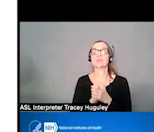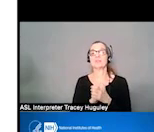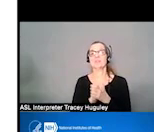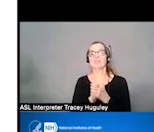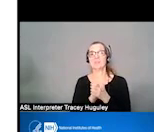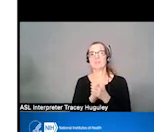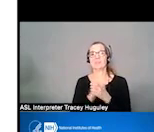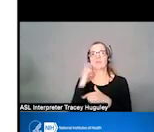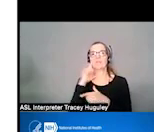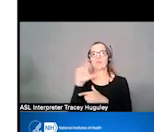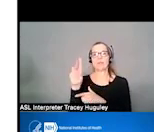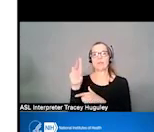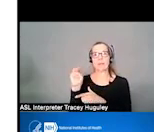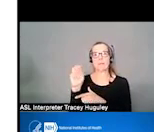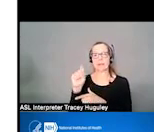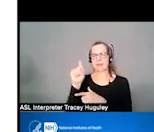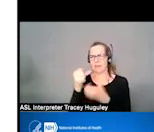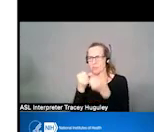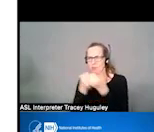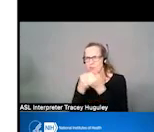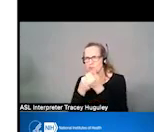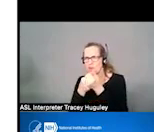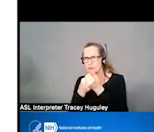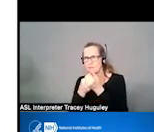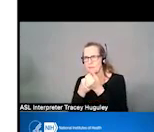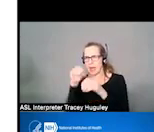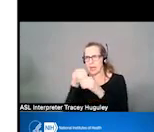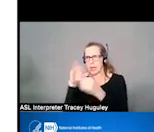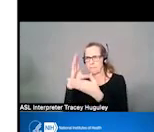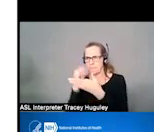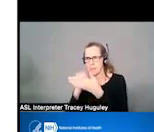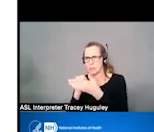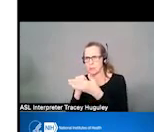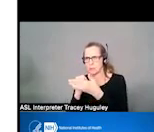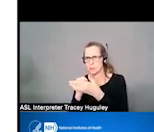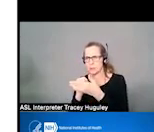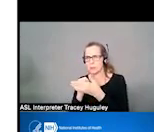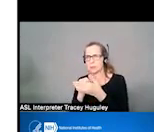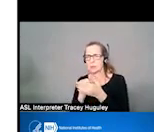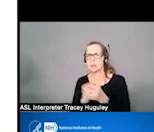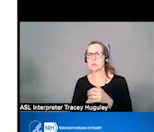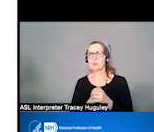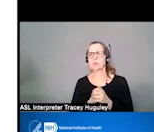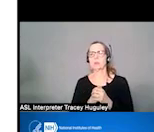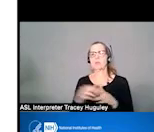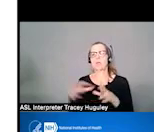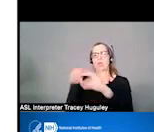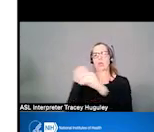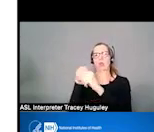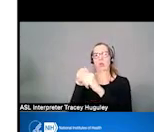you'll also need to justify the budget in a budget justification, and so you'll be including a brief summary,